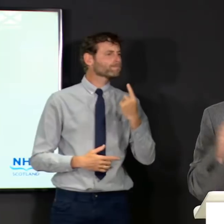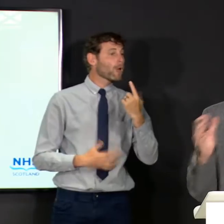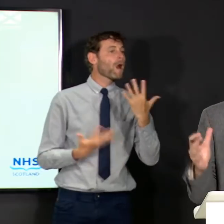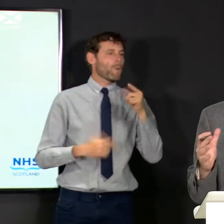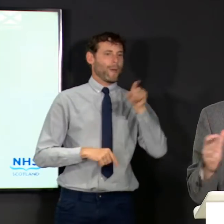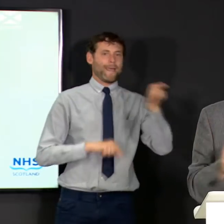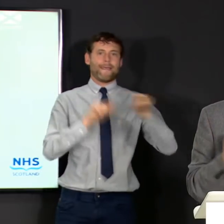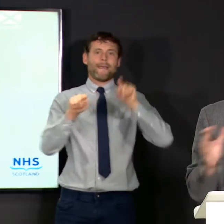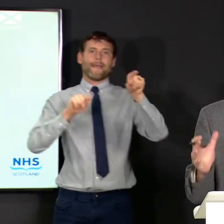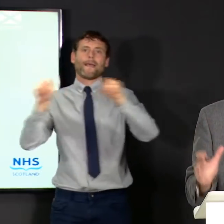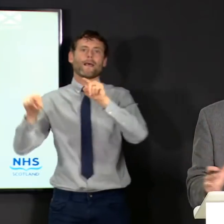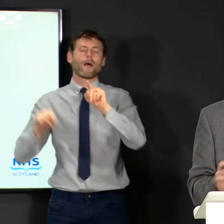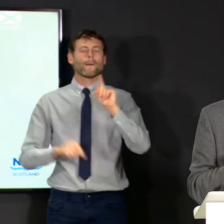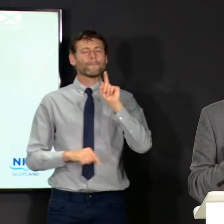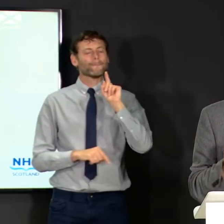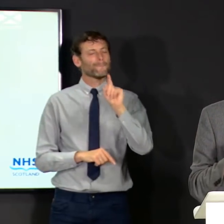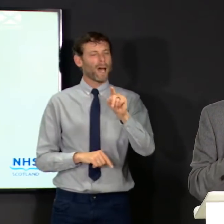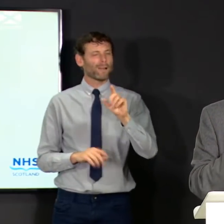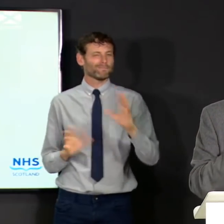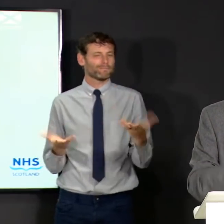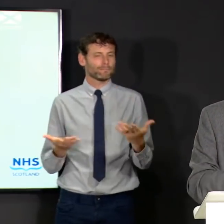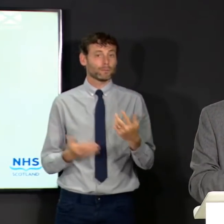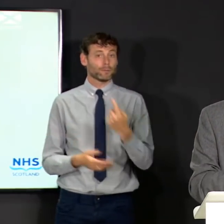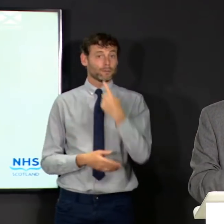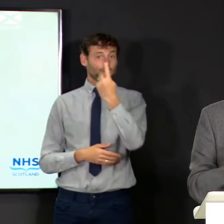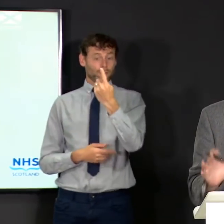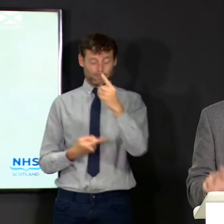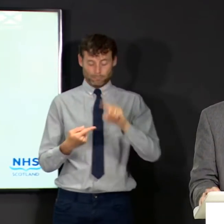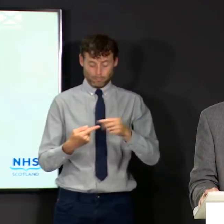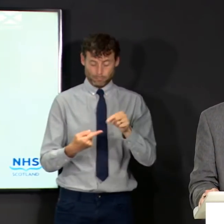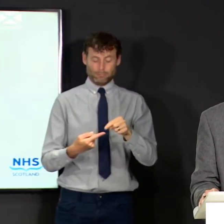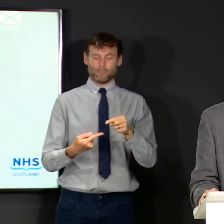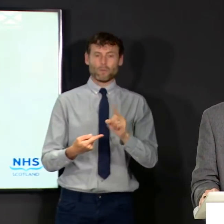virus. But apart from that, it is presently not helpful.